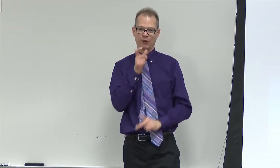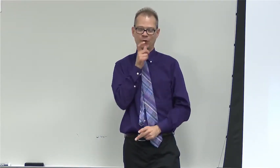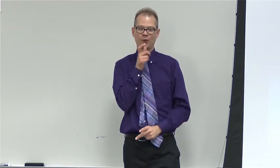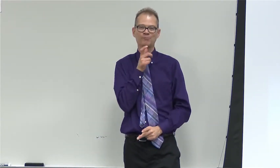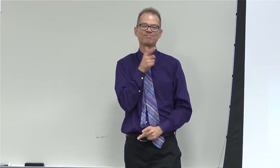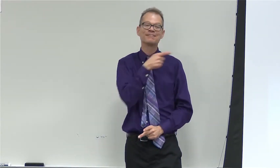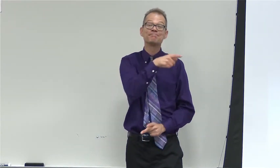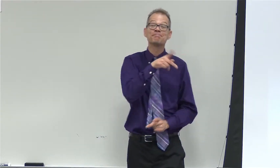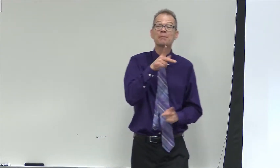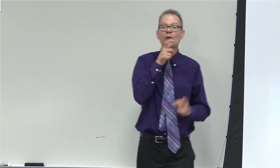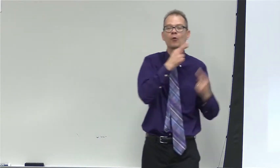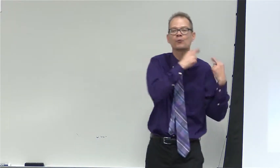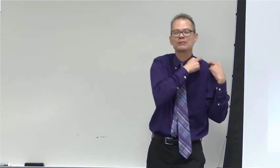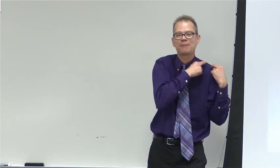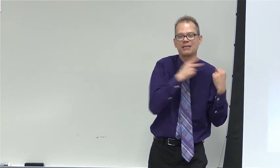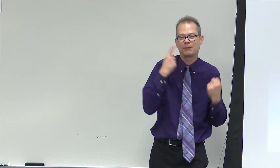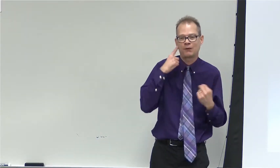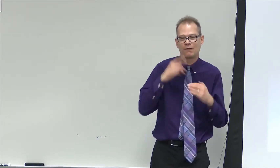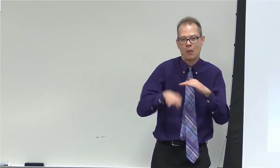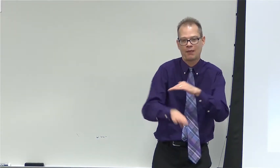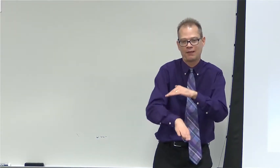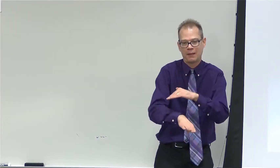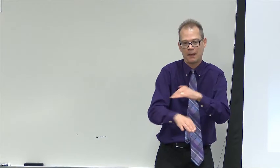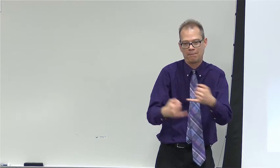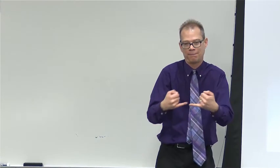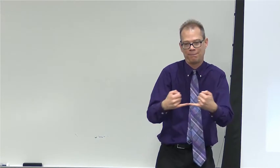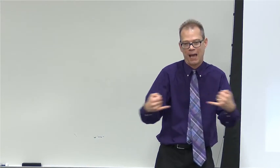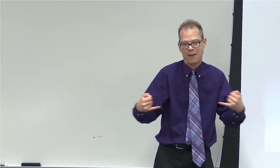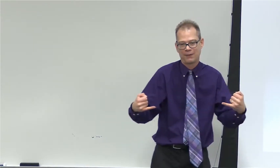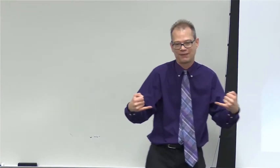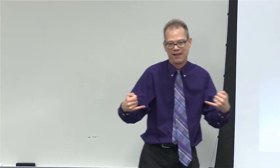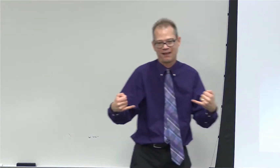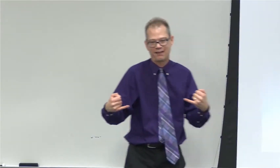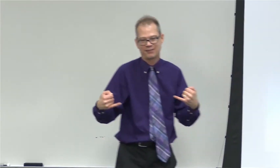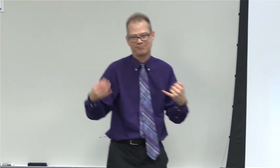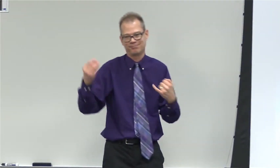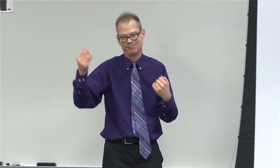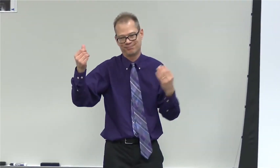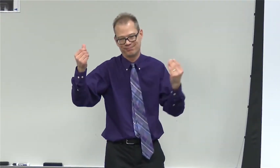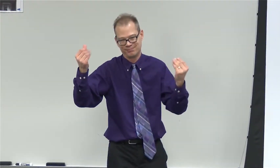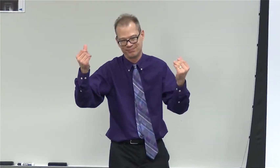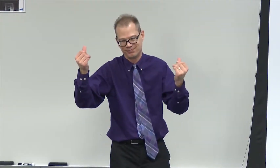I did face some challenges with people who were responsible for the bottom line,